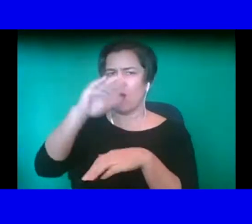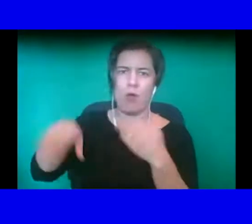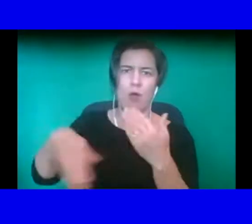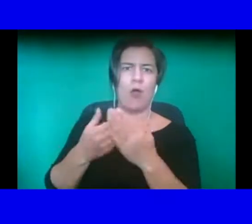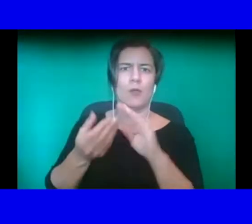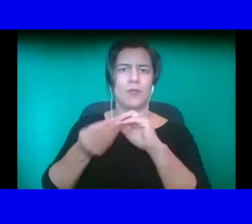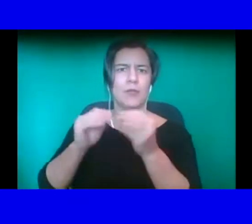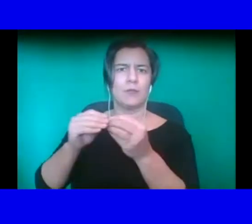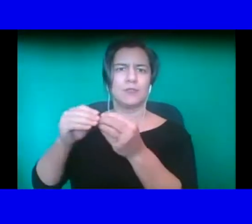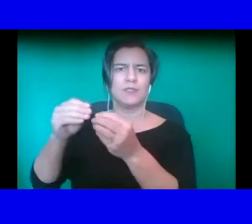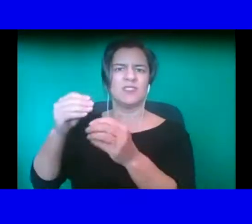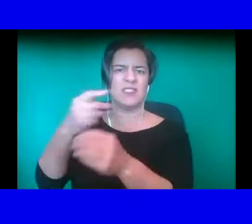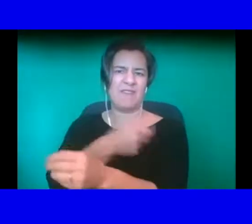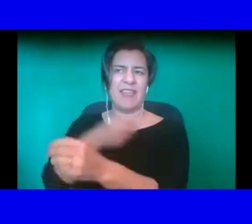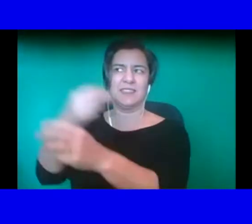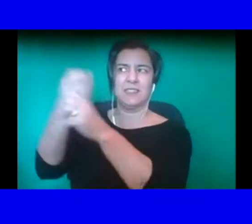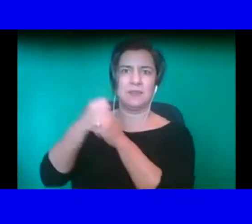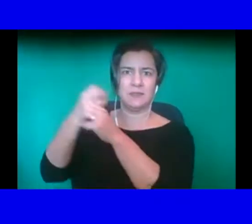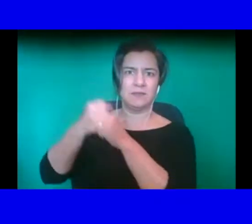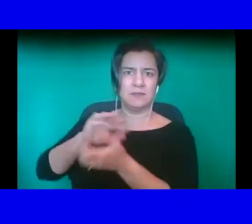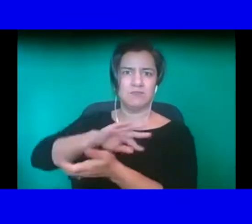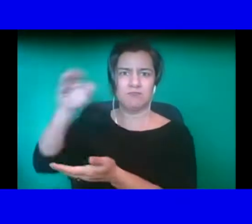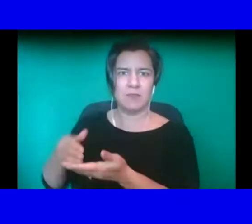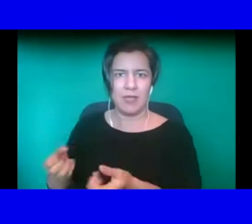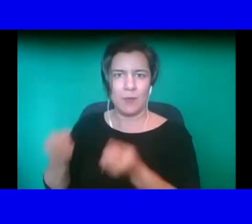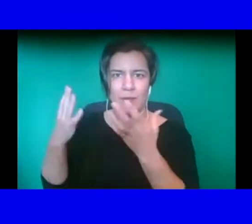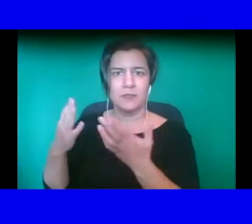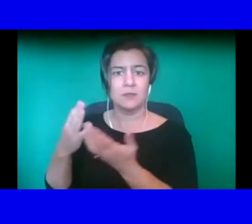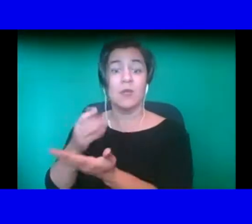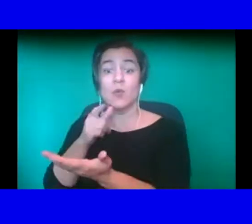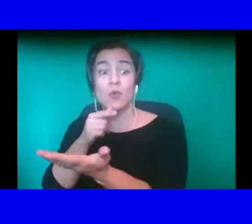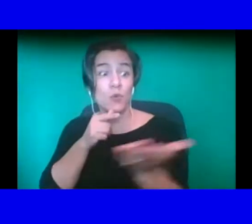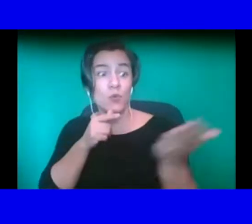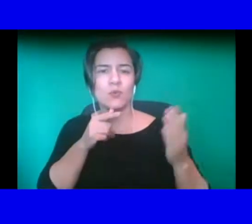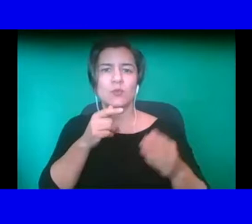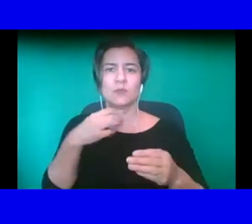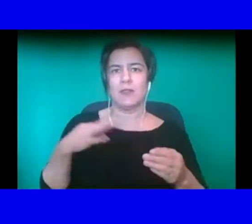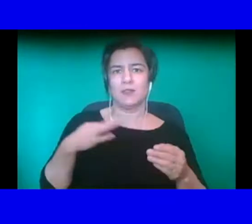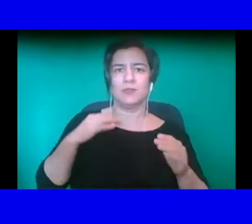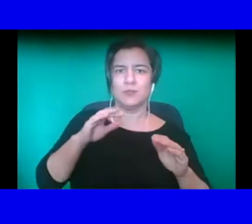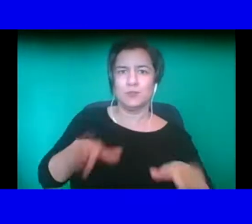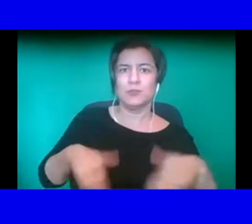into California, that will all the providers in California that are able to give vaccines out,